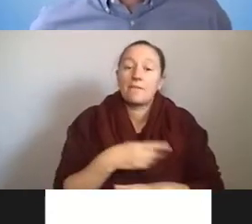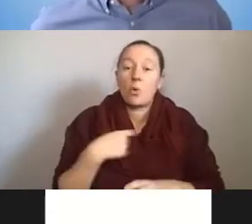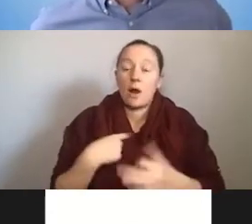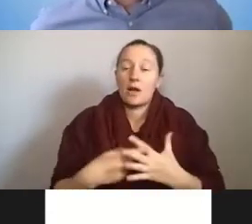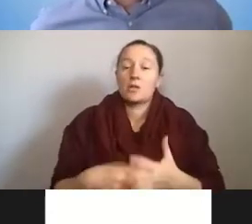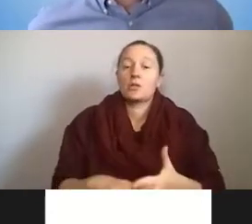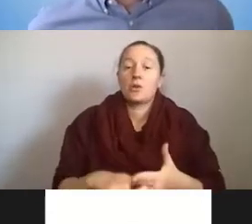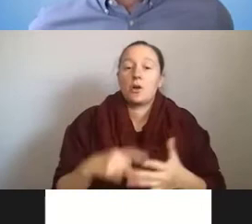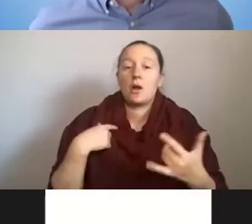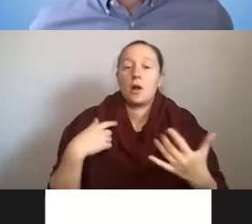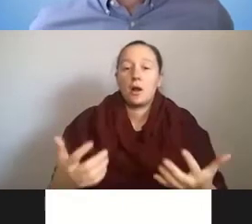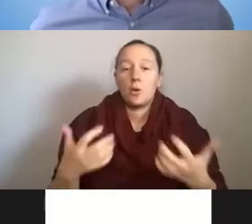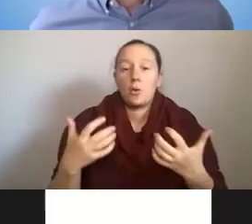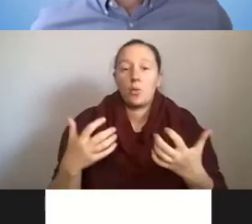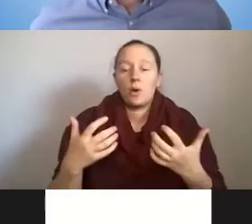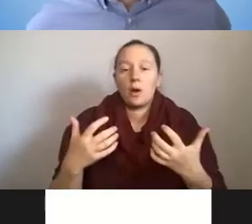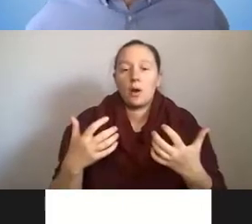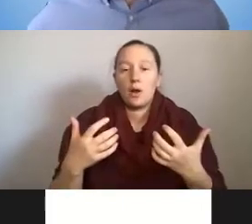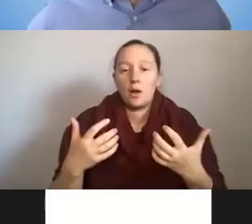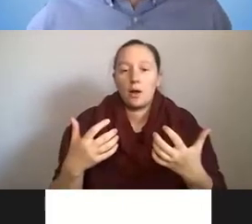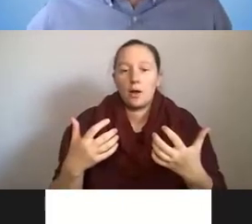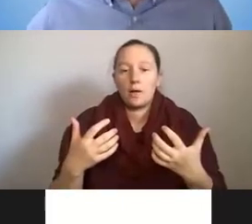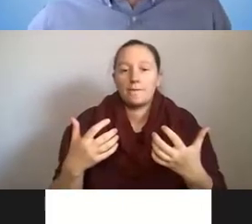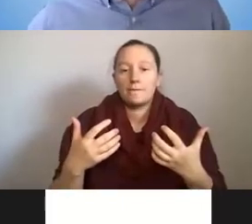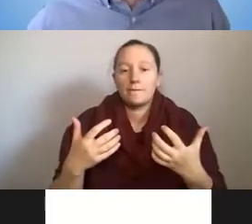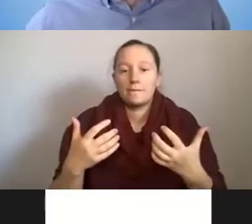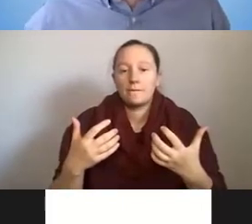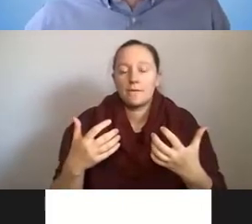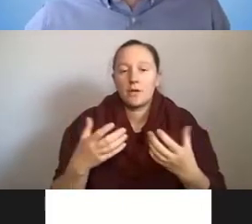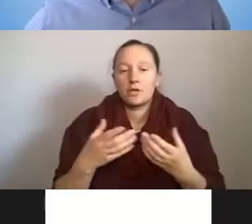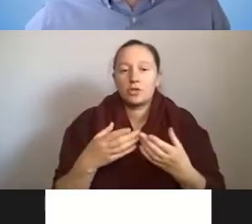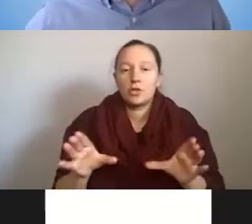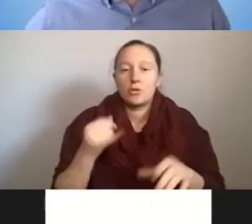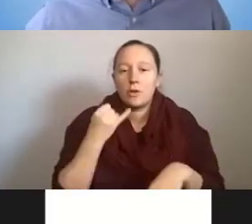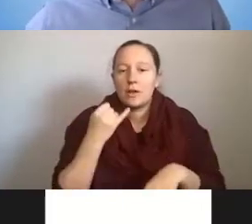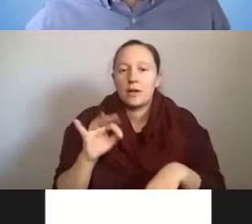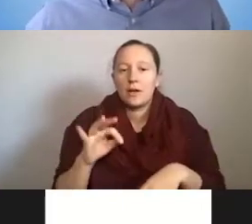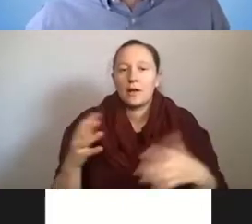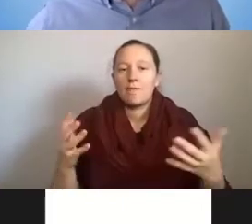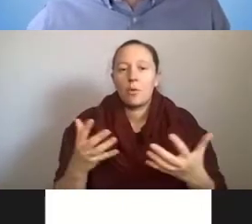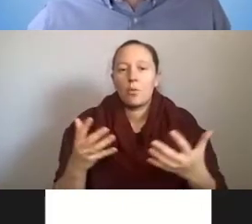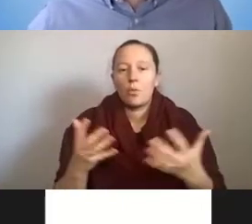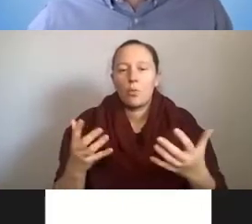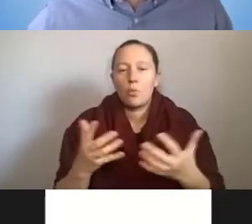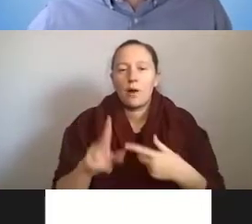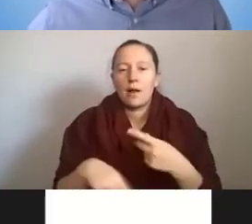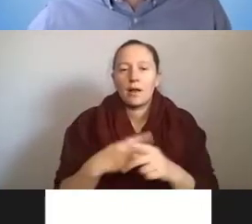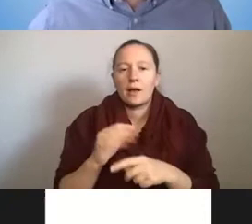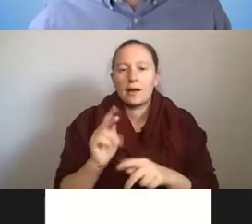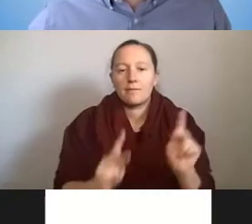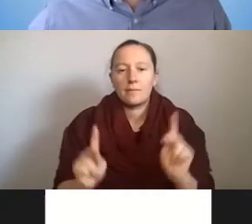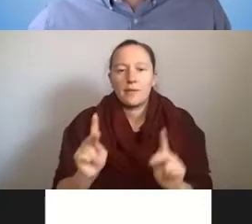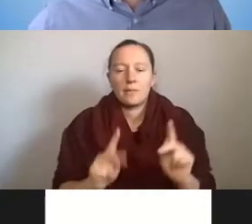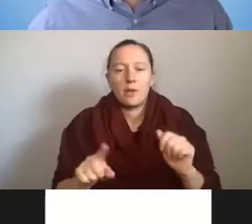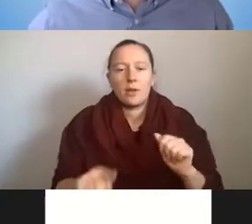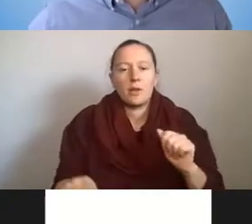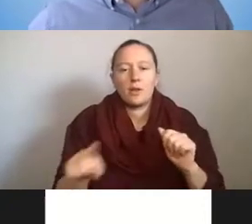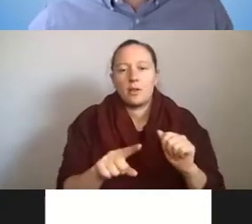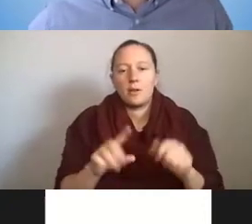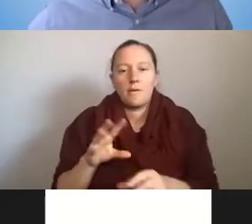I wanted to get an idea of what our audience is like, what kinds of people are listening to this presentation.